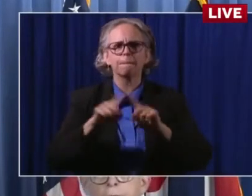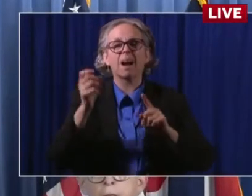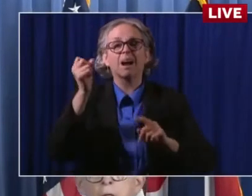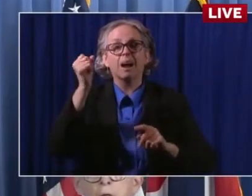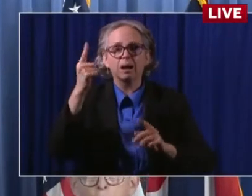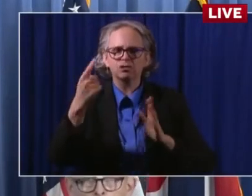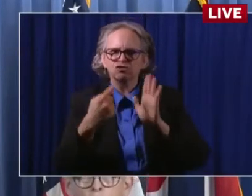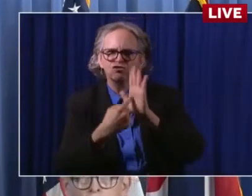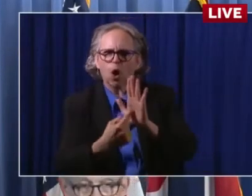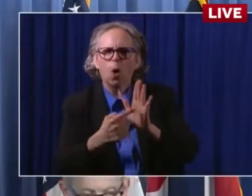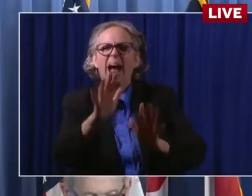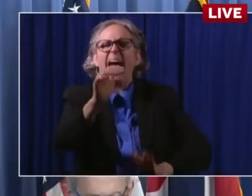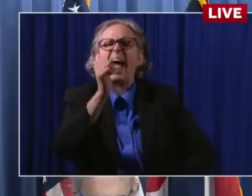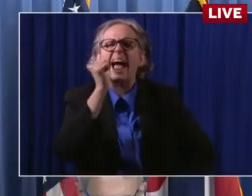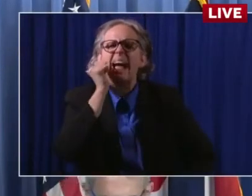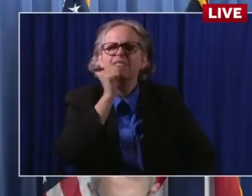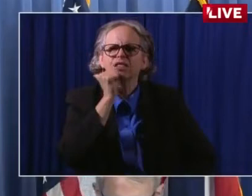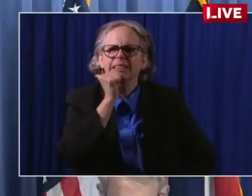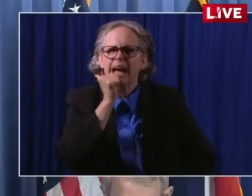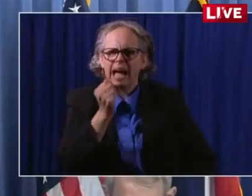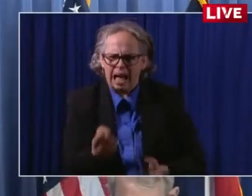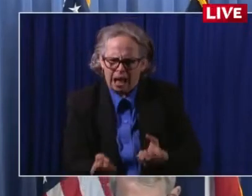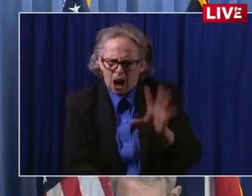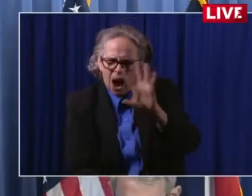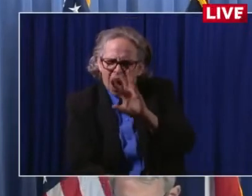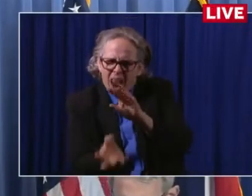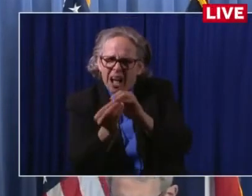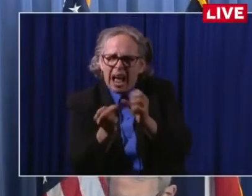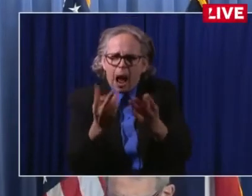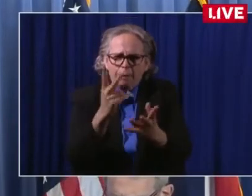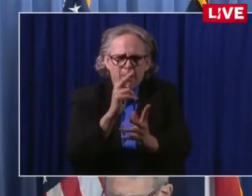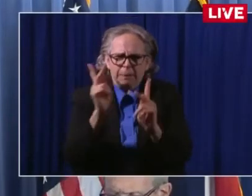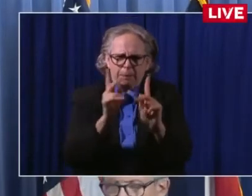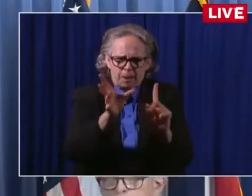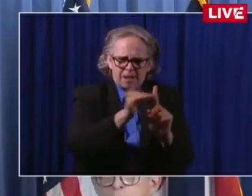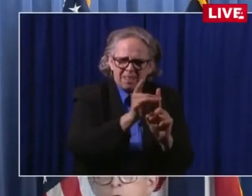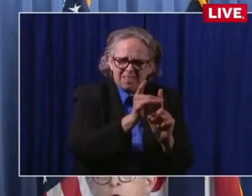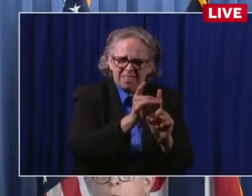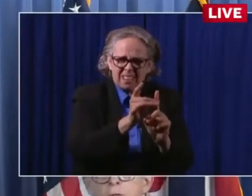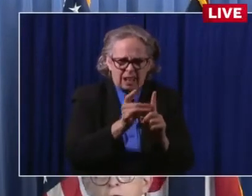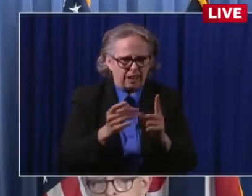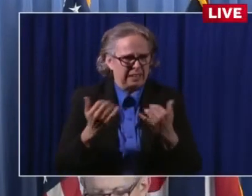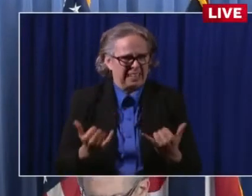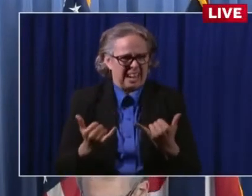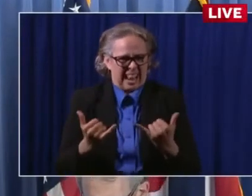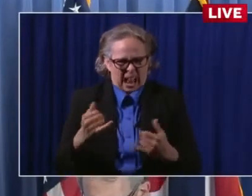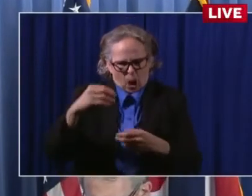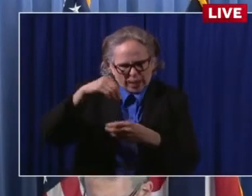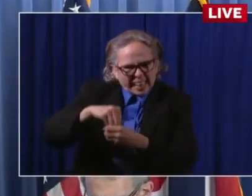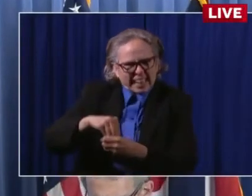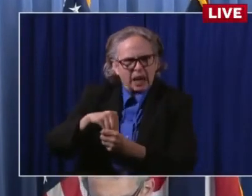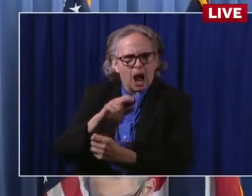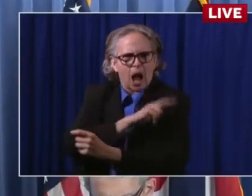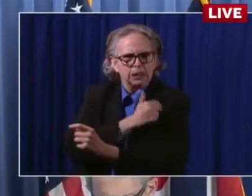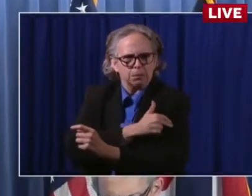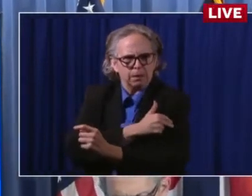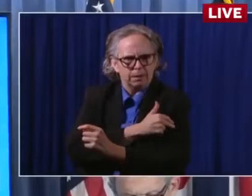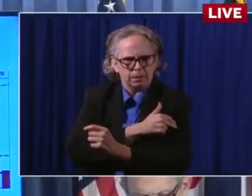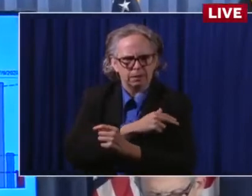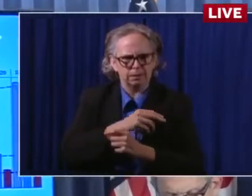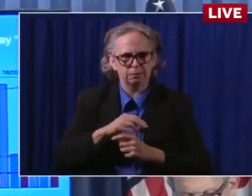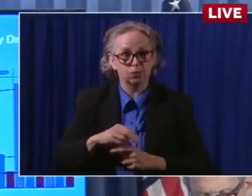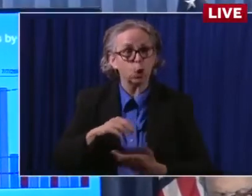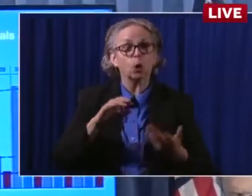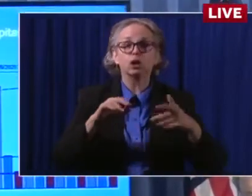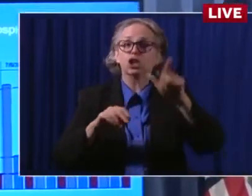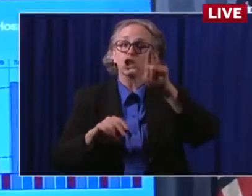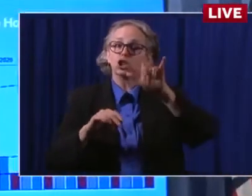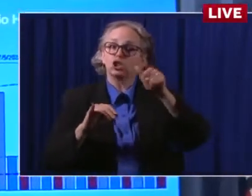THIS SLIDE ALSO LOOKS AT HOSPITALIZATIONS BUT SHOWS THE DAILY NUMBER OF COVID-19 PATIENTS THAT ARE CURRENTLY, CURRENTLY IN OHIO HOSPITALS.